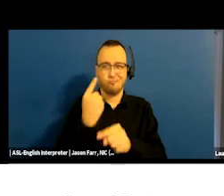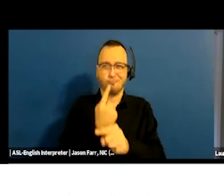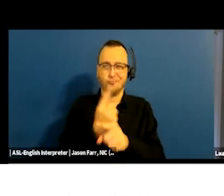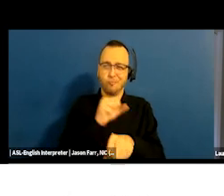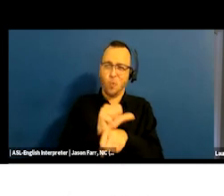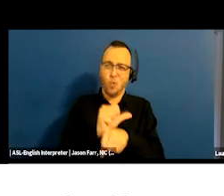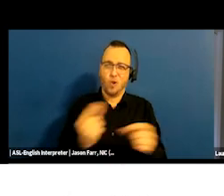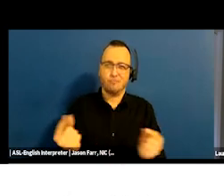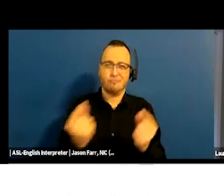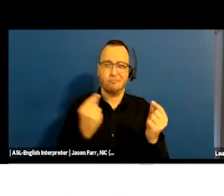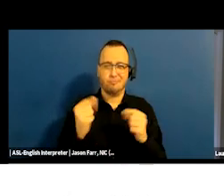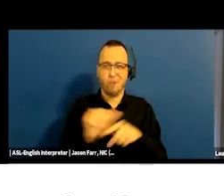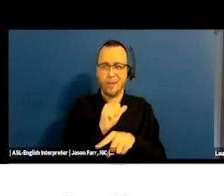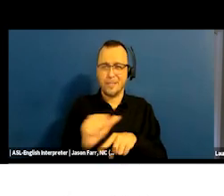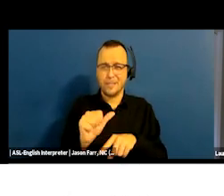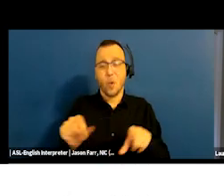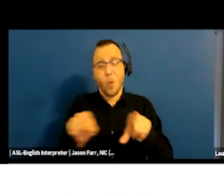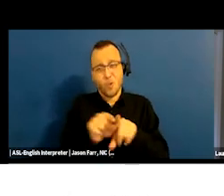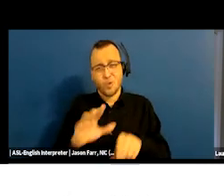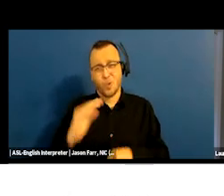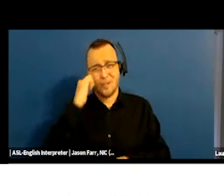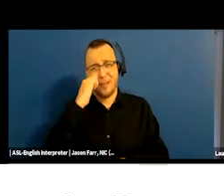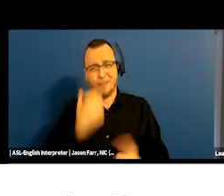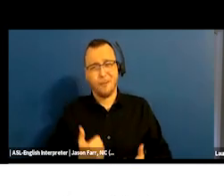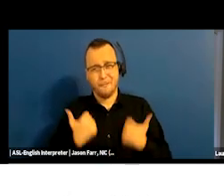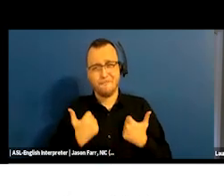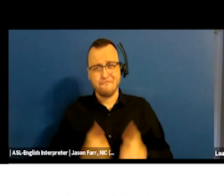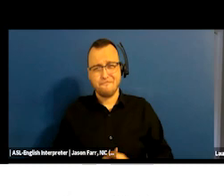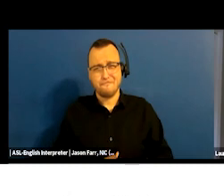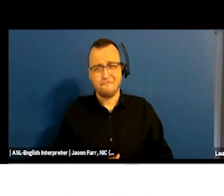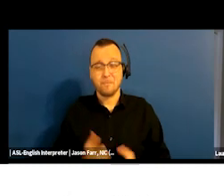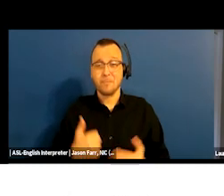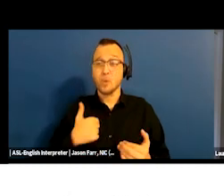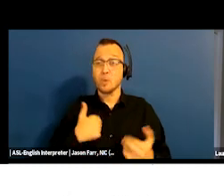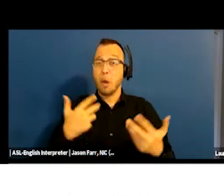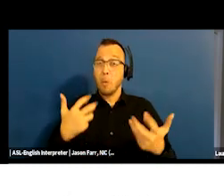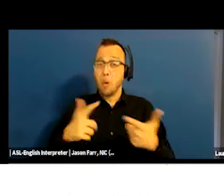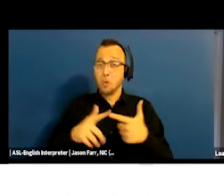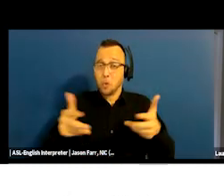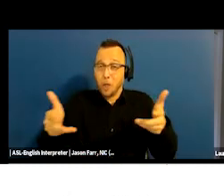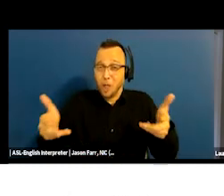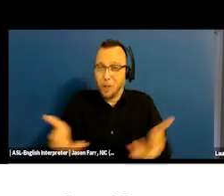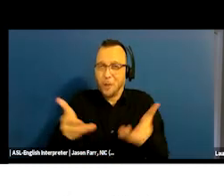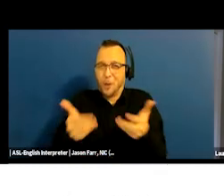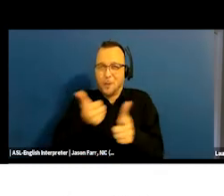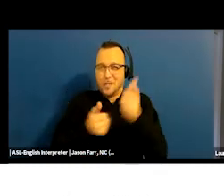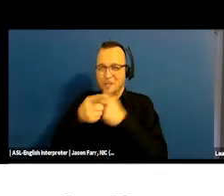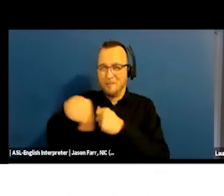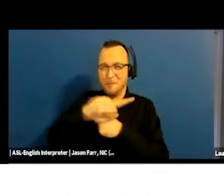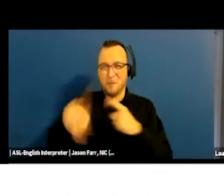and anxiety that you might be going through immediately after an event. Long-term, we really encourage that you build it in